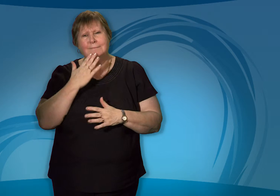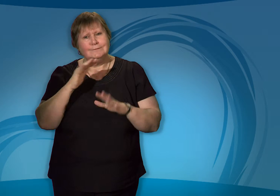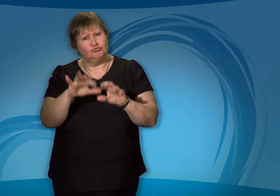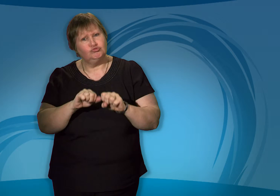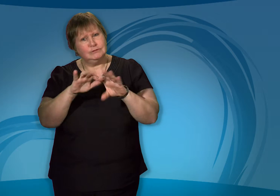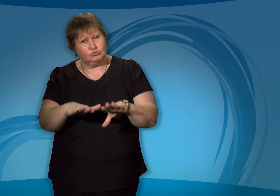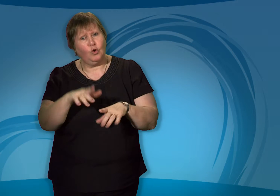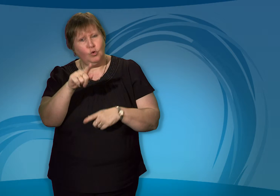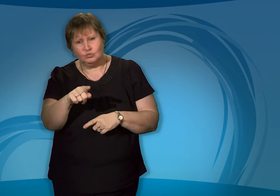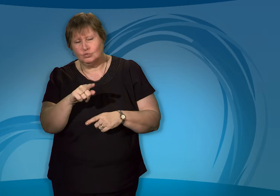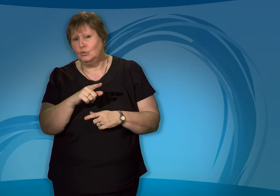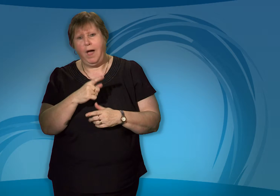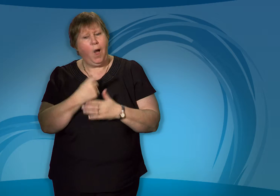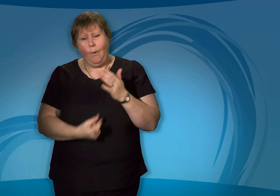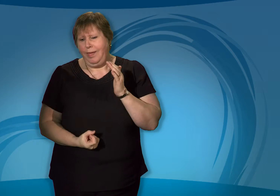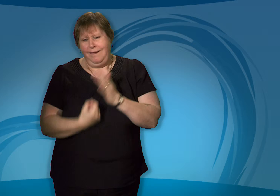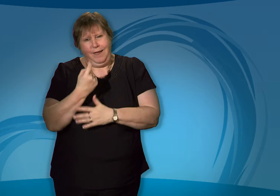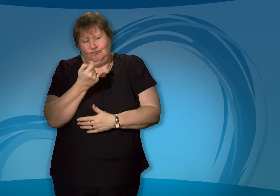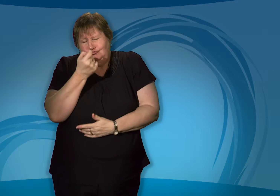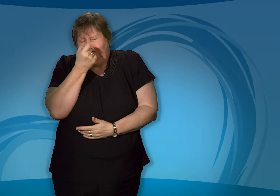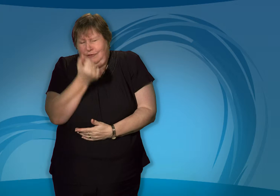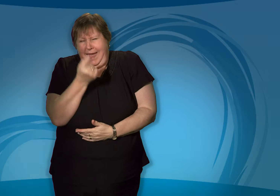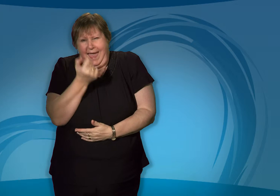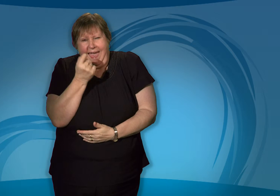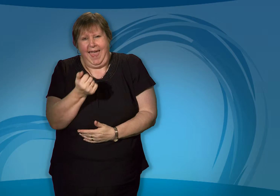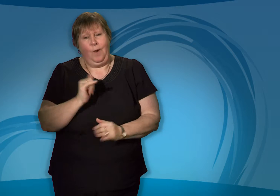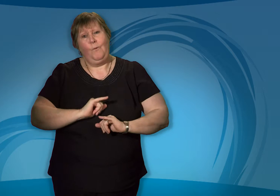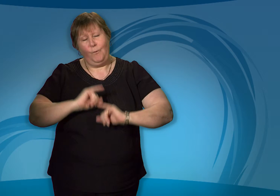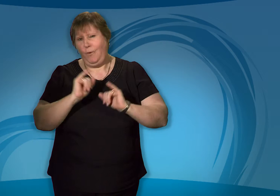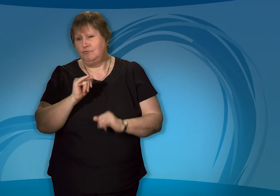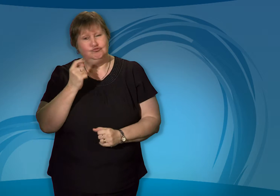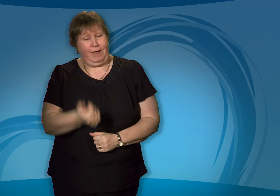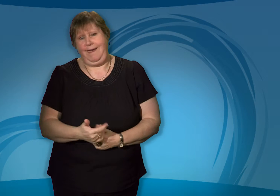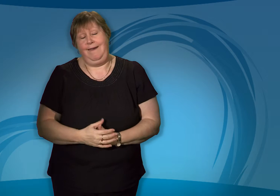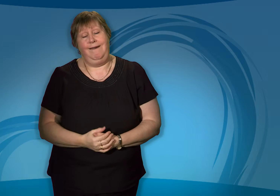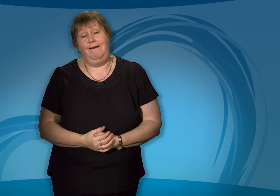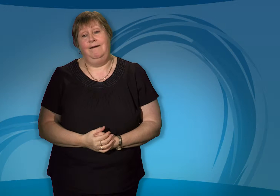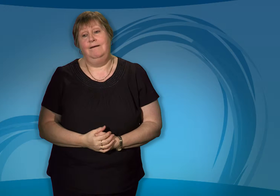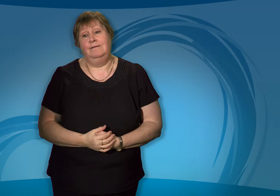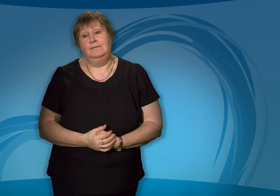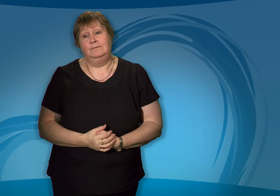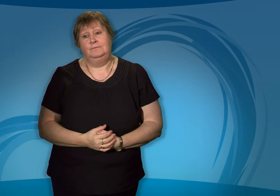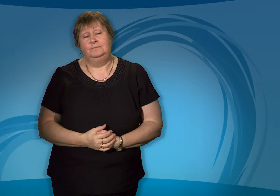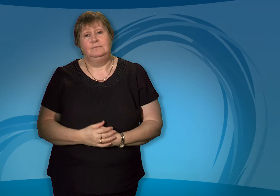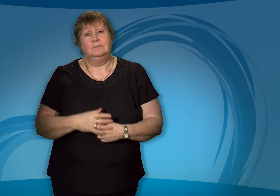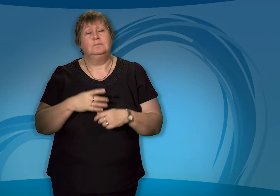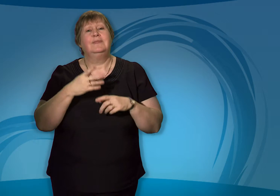Please be reassured that this only happens in less than 1 in 2000 procedures.